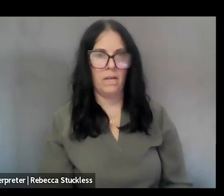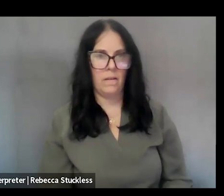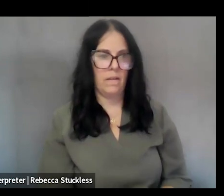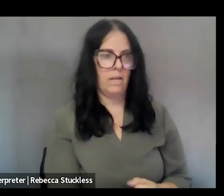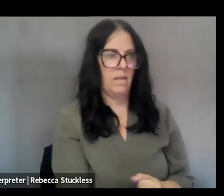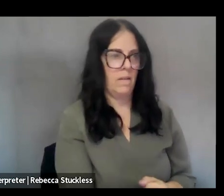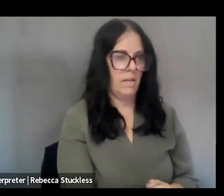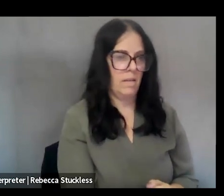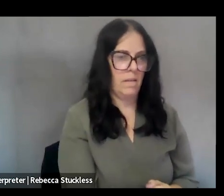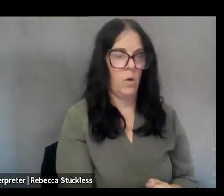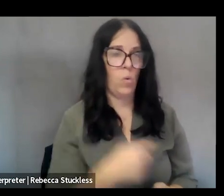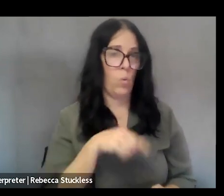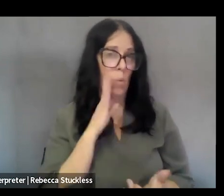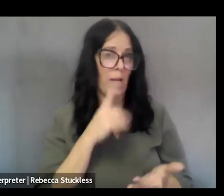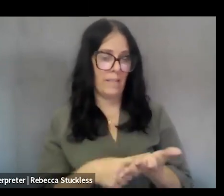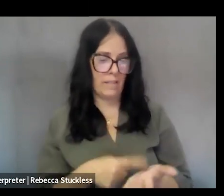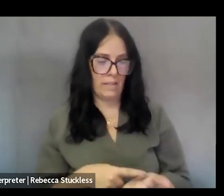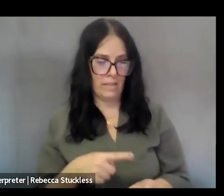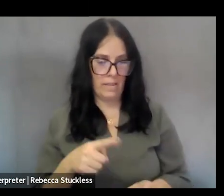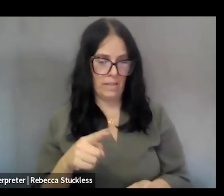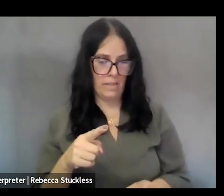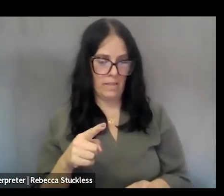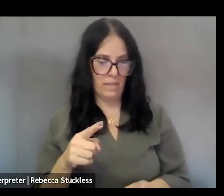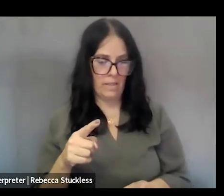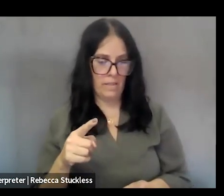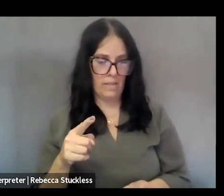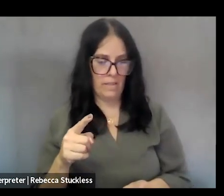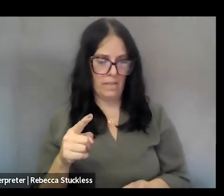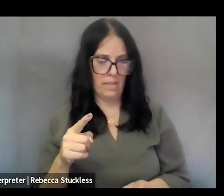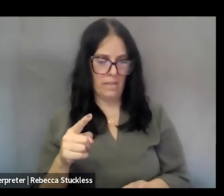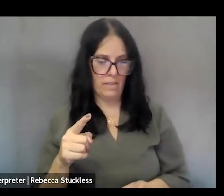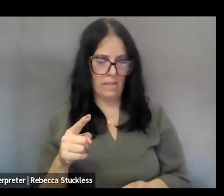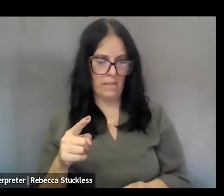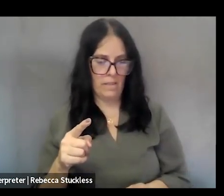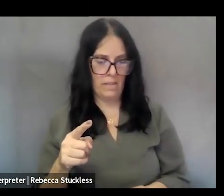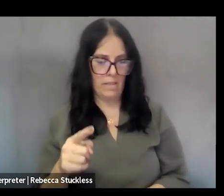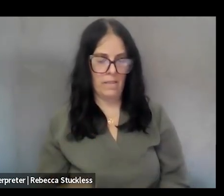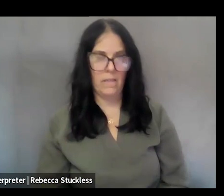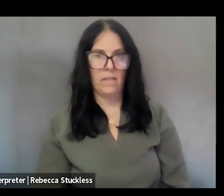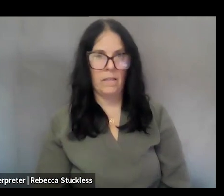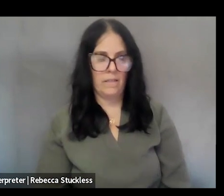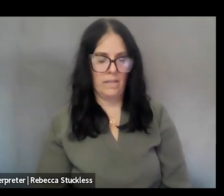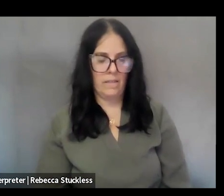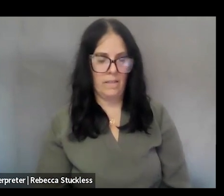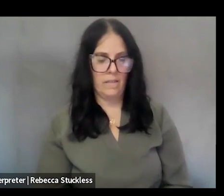autoimmune conditions as invisible or nonapparent disabilities. We recognize that these terms